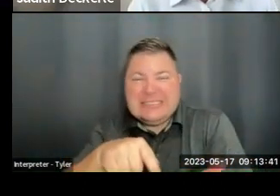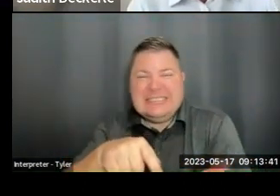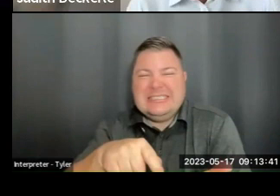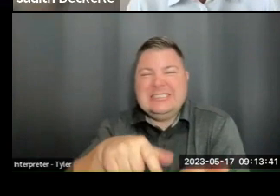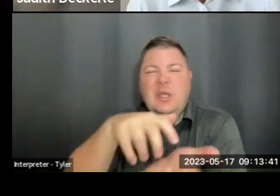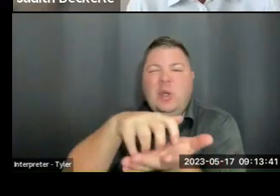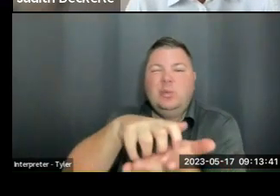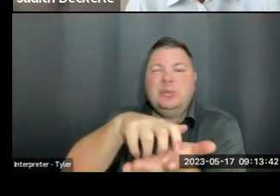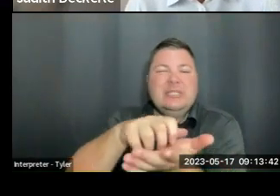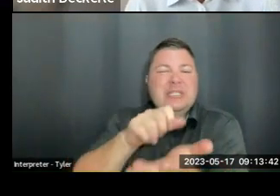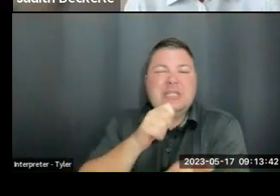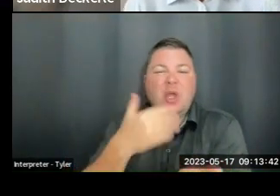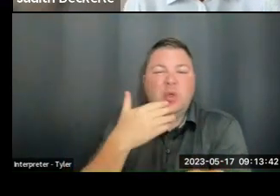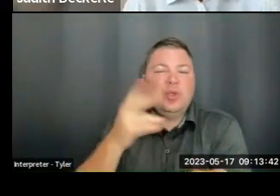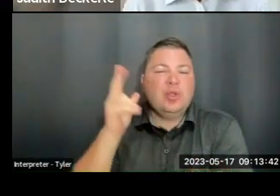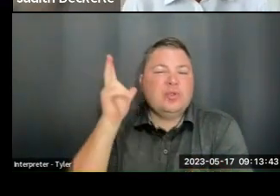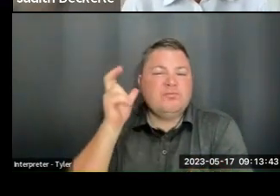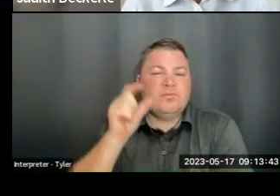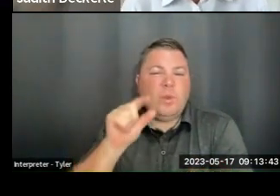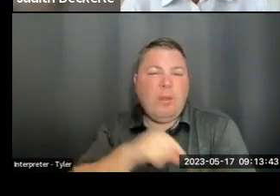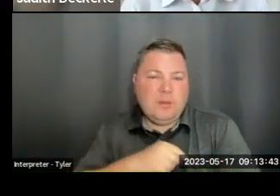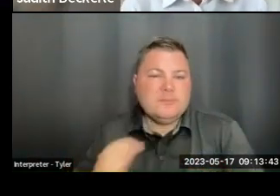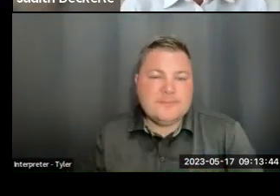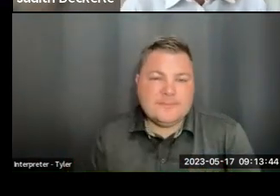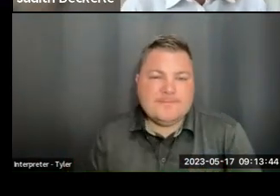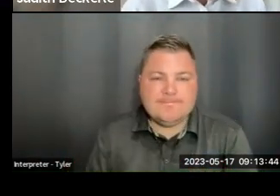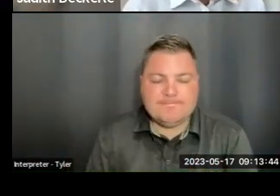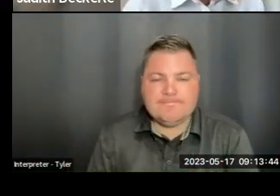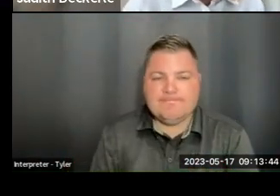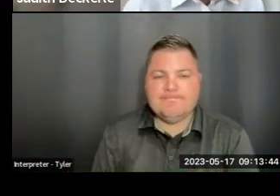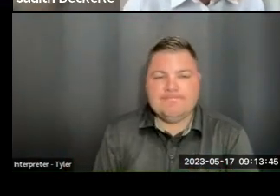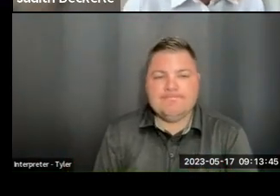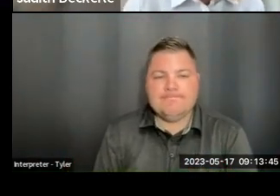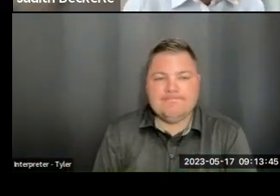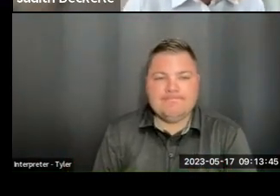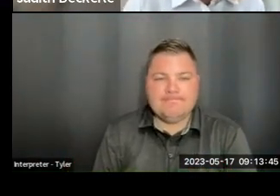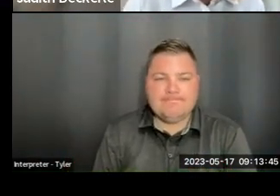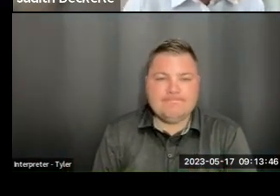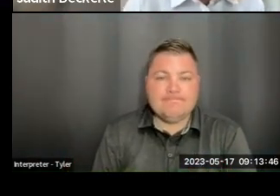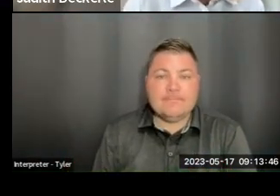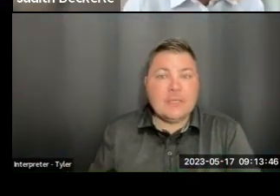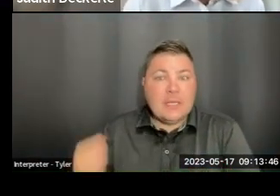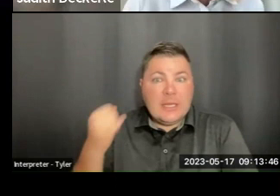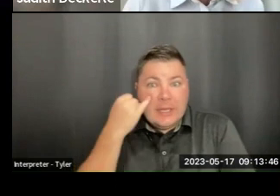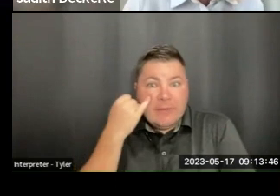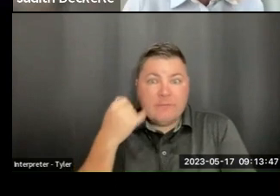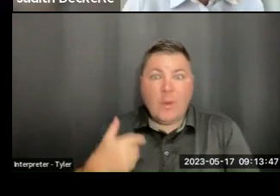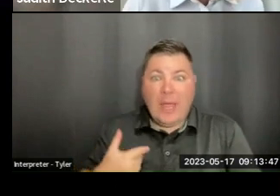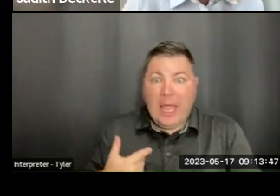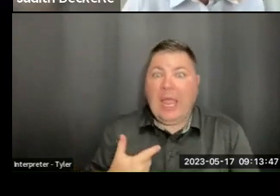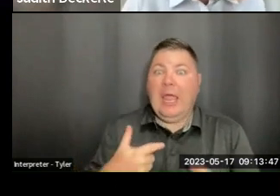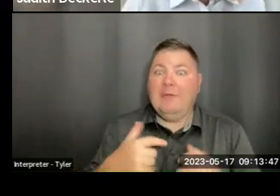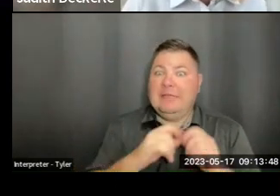Again, the built in microphone on laptops are generally less than optimal.